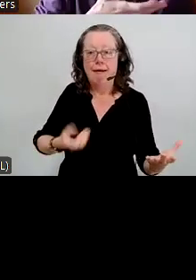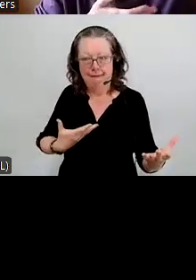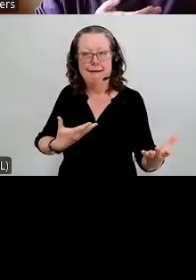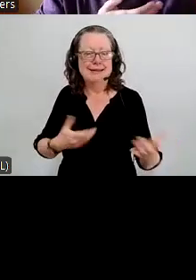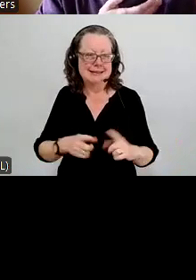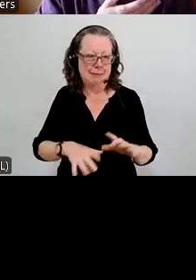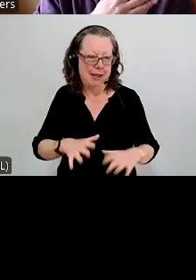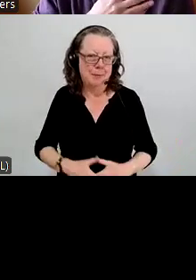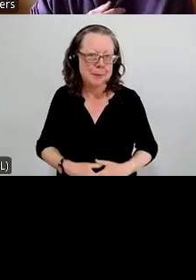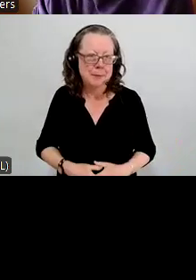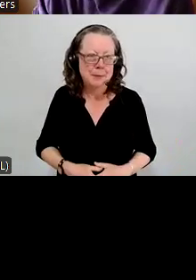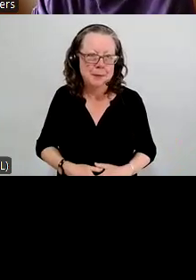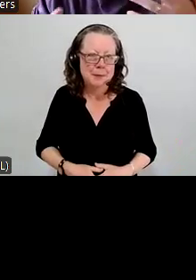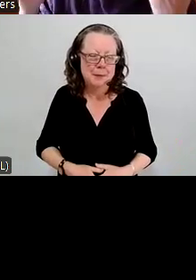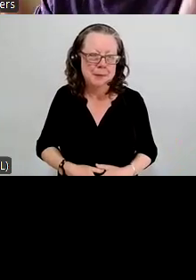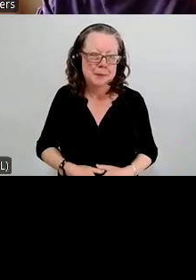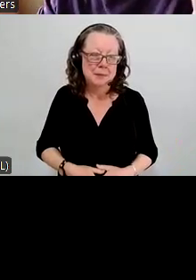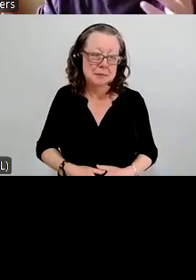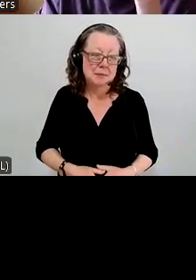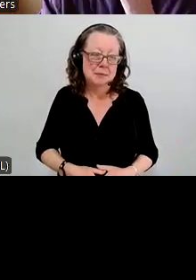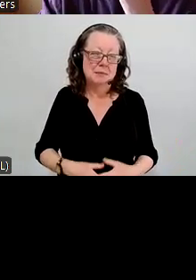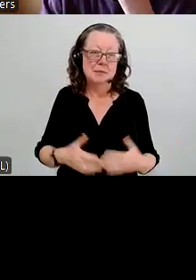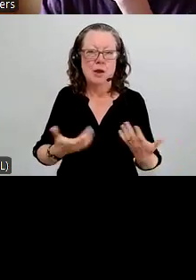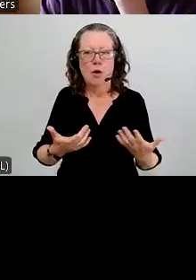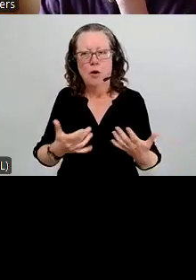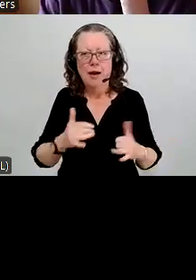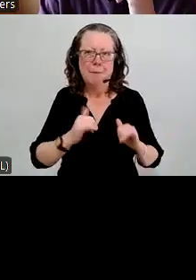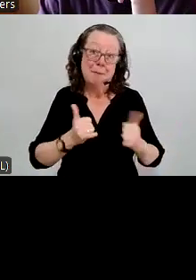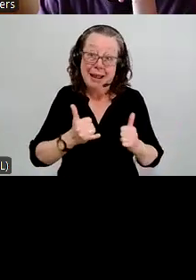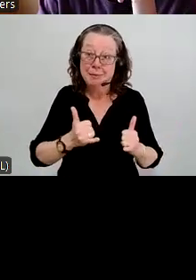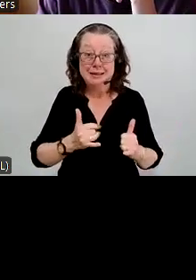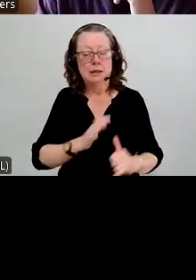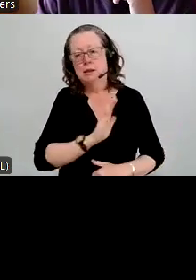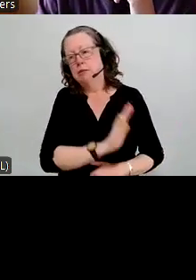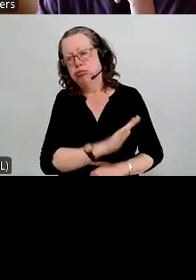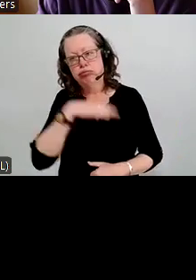that you might be interested as well. Or you'd be like, "Stop talking about mattresses, please."